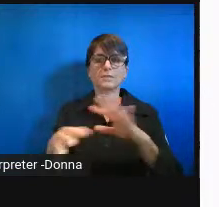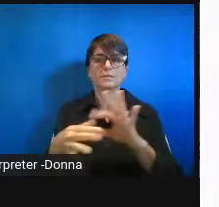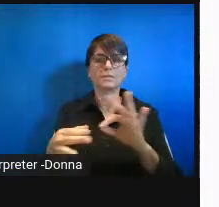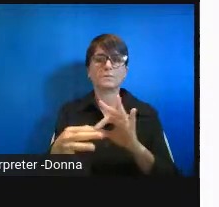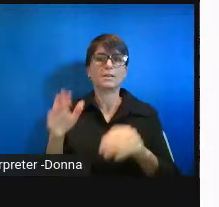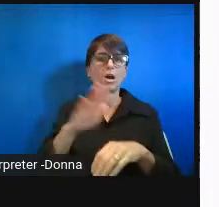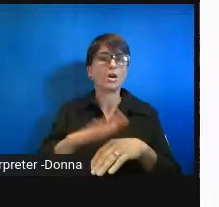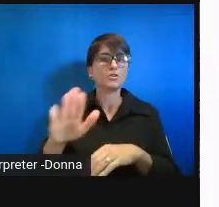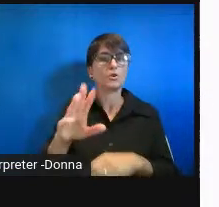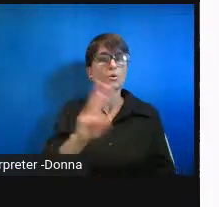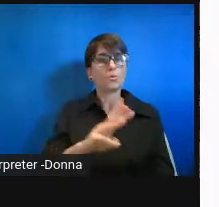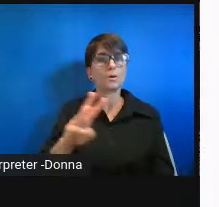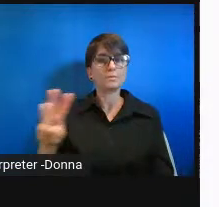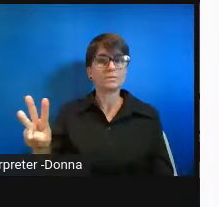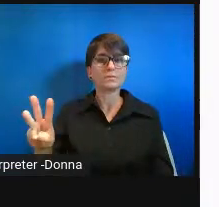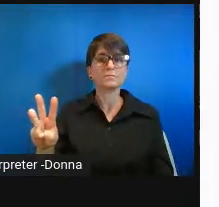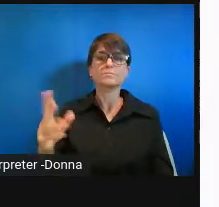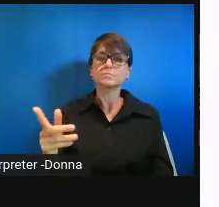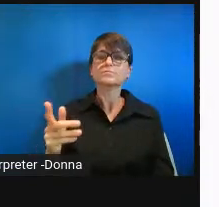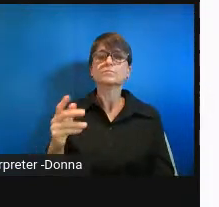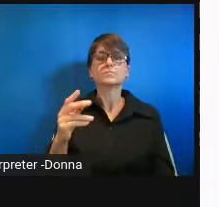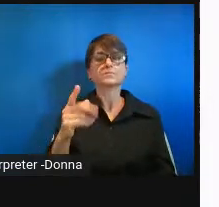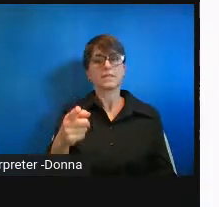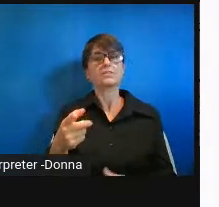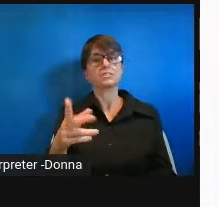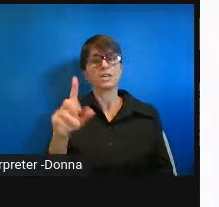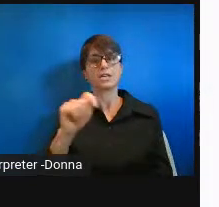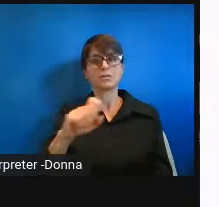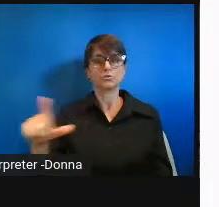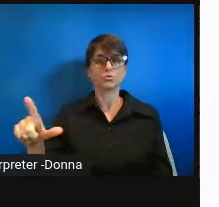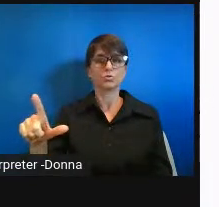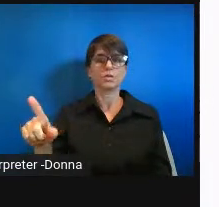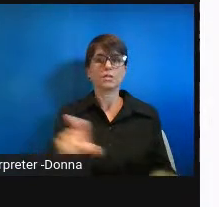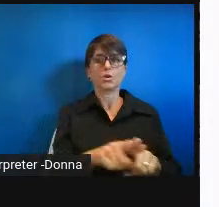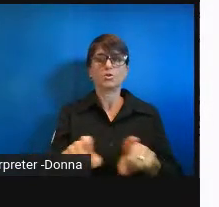The first dimension is Web Accessibility Initiative statement generator.